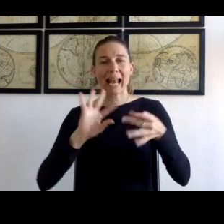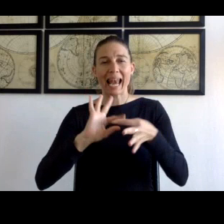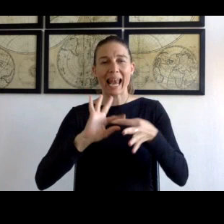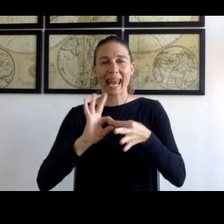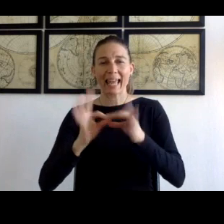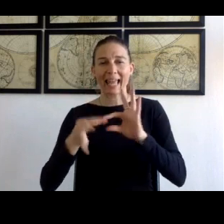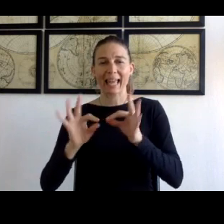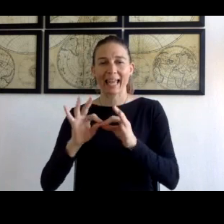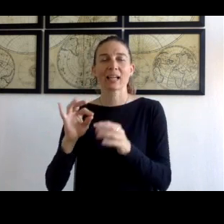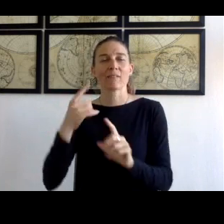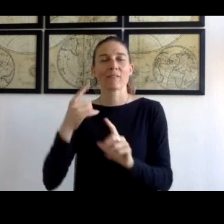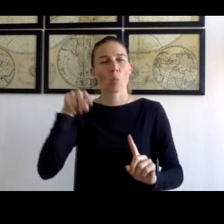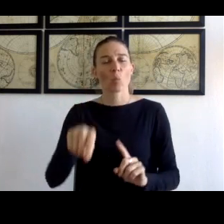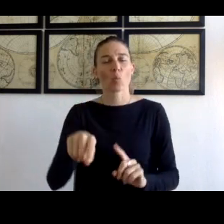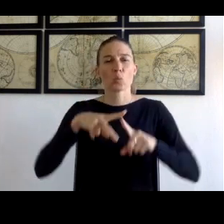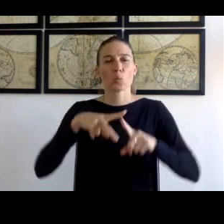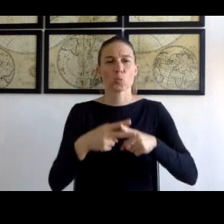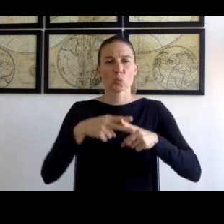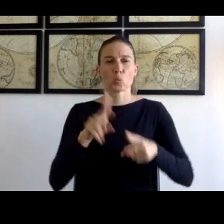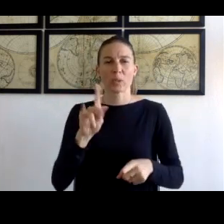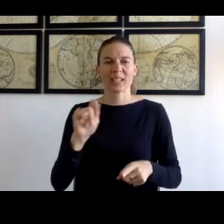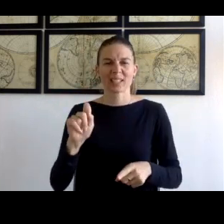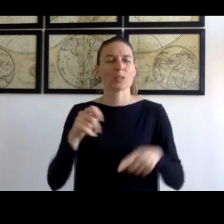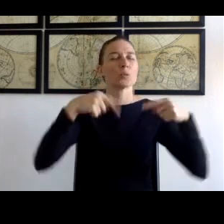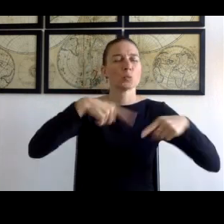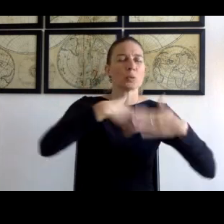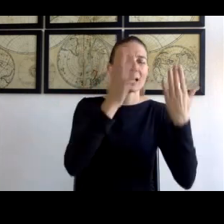and the recommendations but this is more back on information.